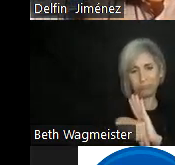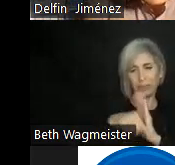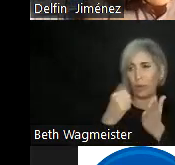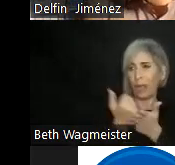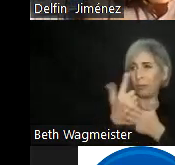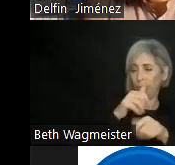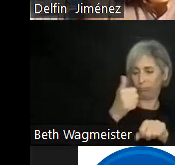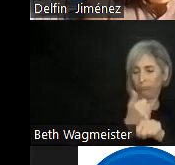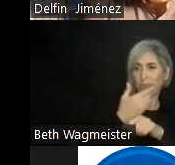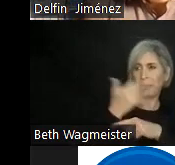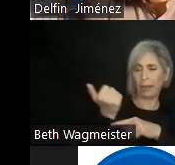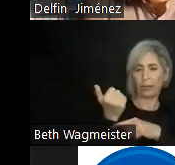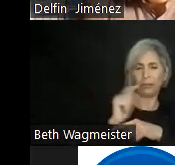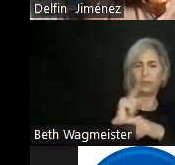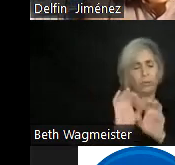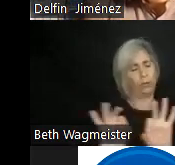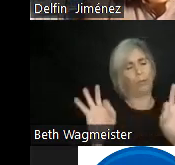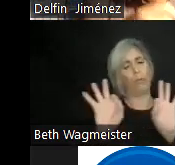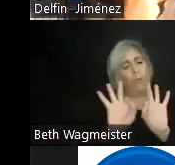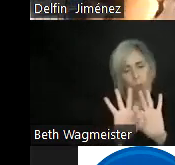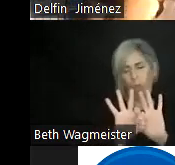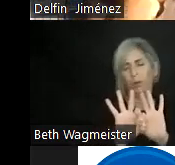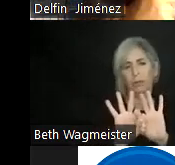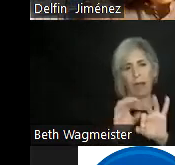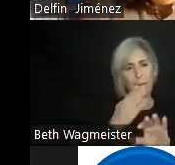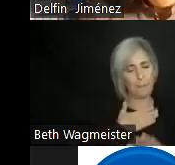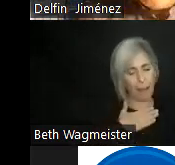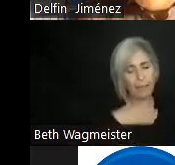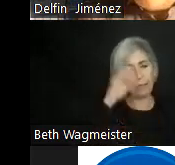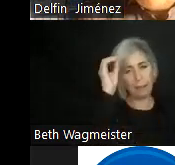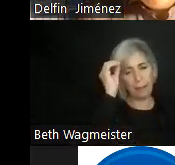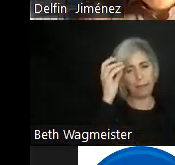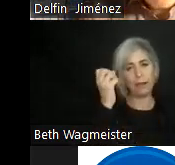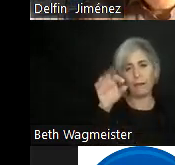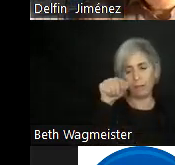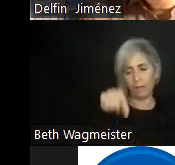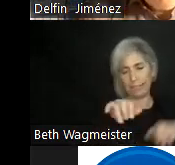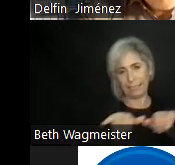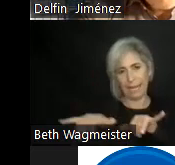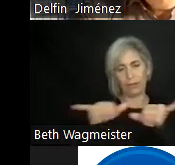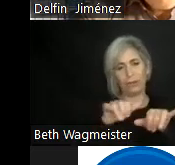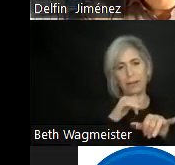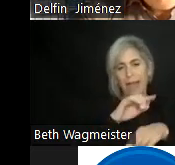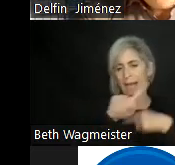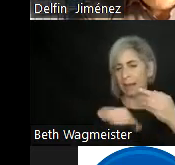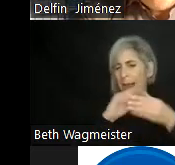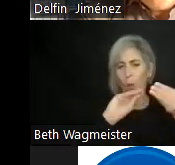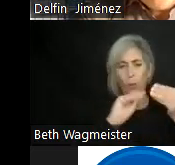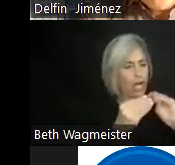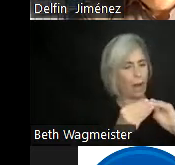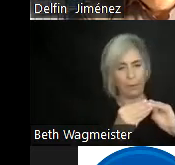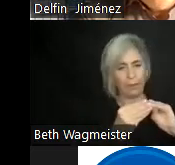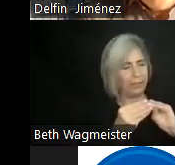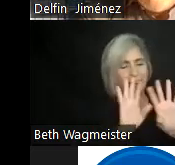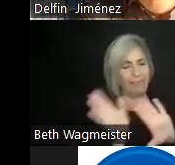most important thing of this standard. It is not about numbers. It is about needs. This is